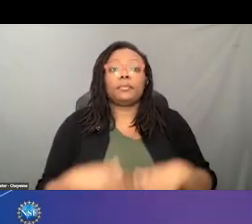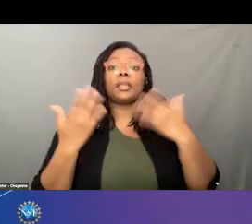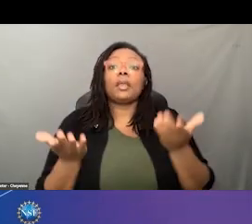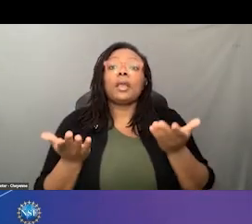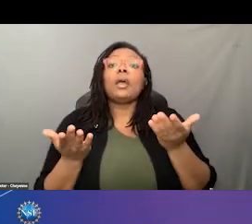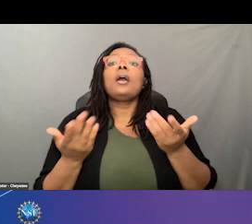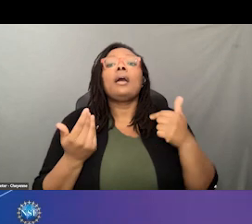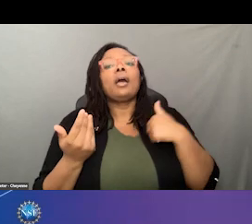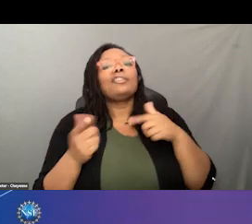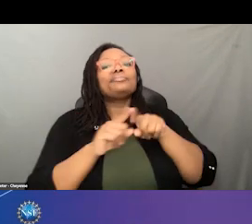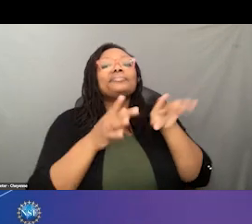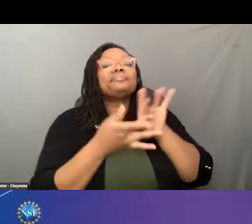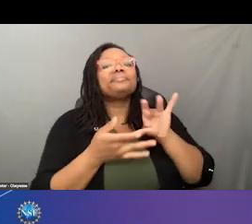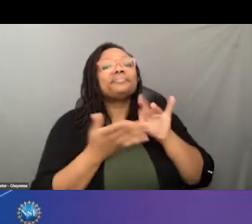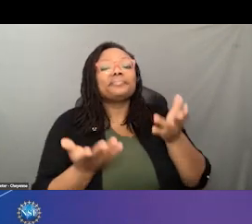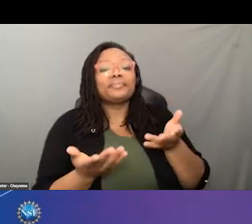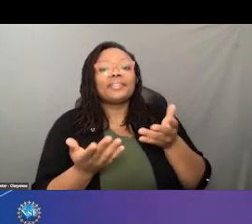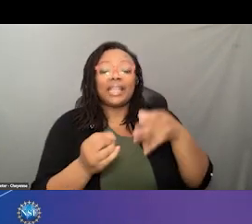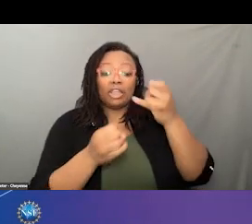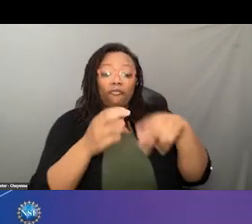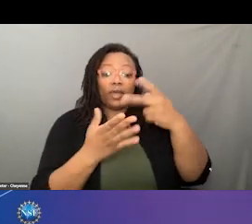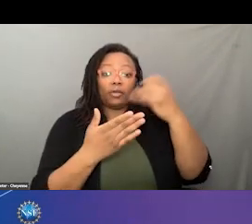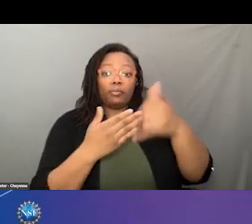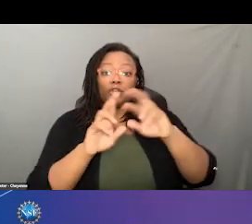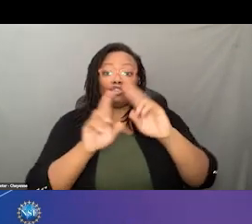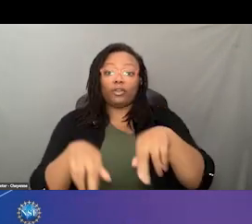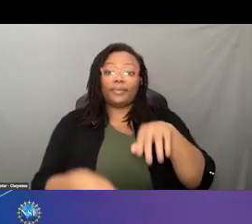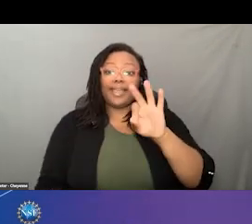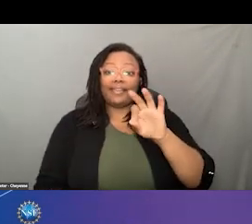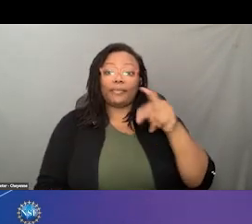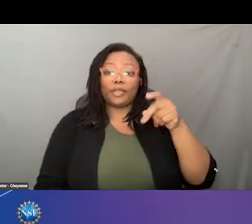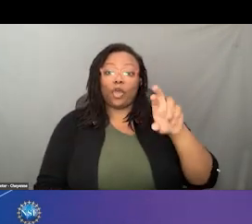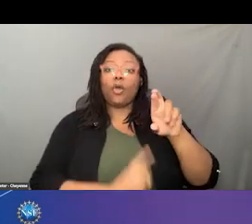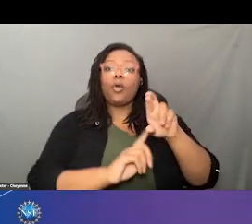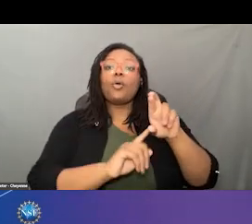I guess I should also mention that the Final Project Report, the FPR,